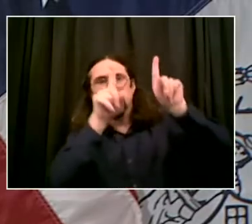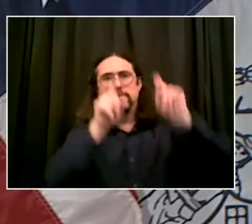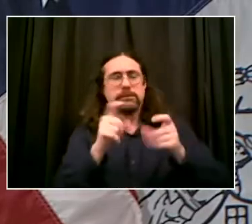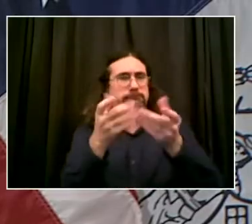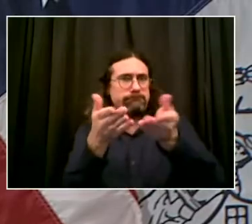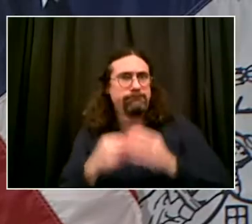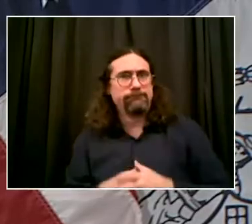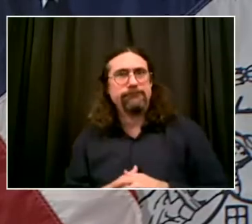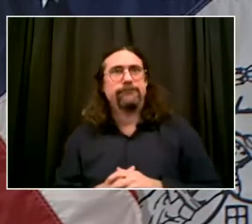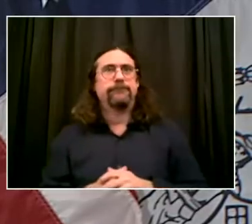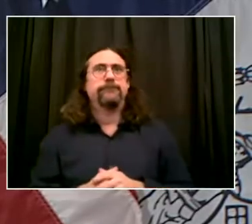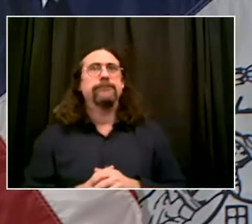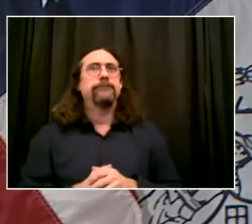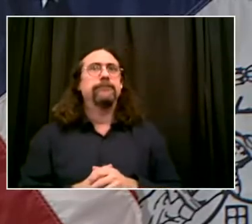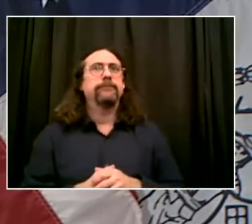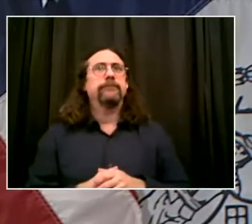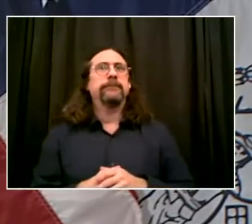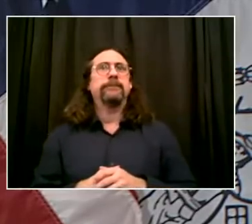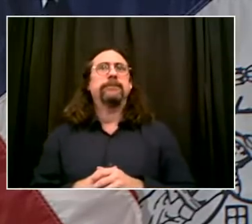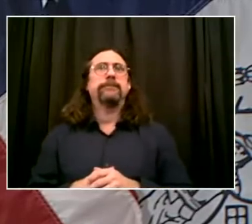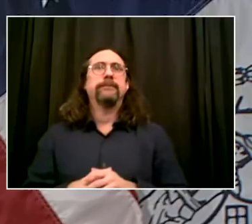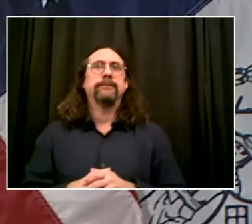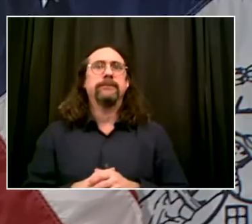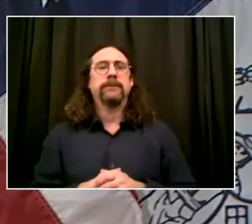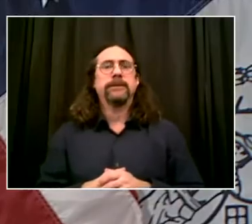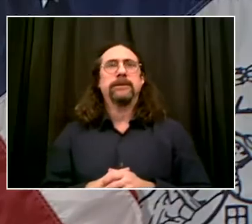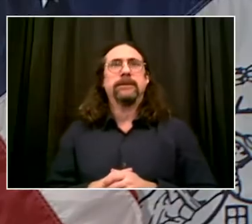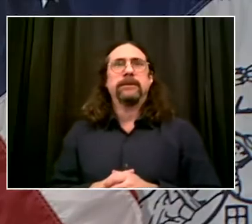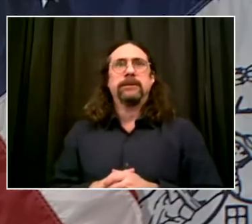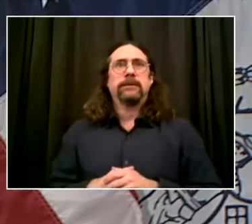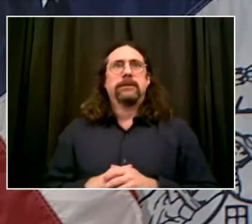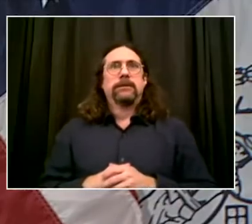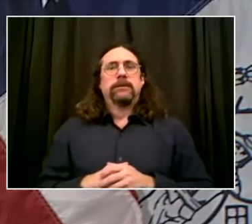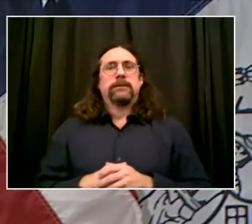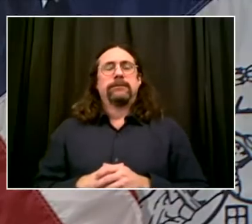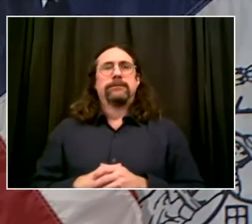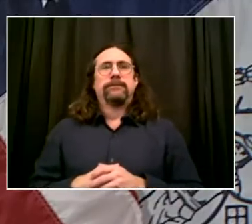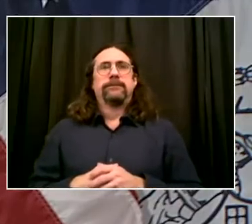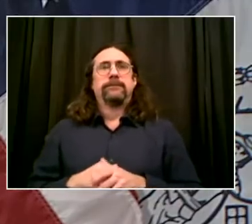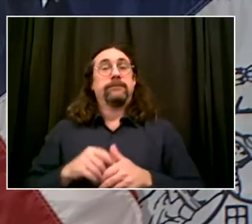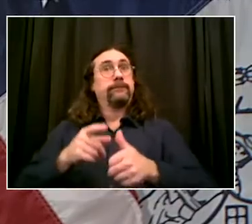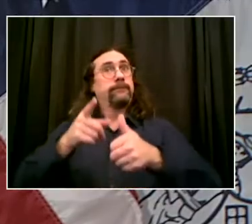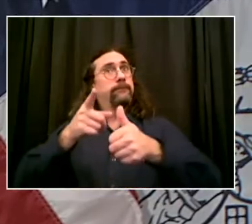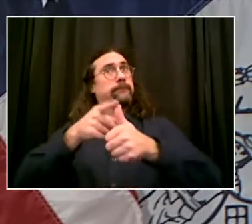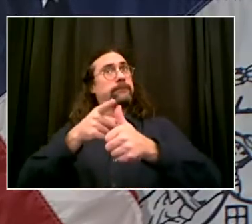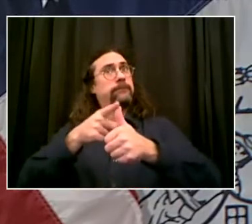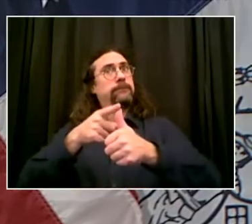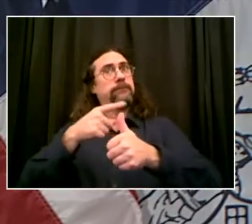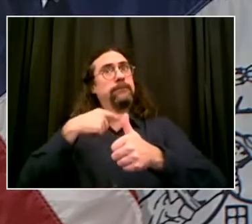PUSH THE IDEA A OF TESTING WE ARE REMINDING PEOPLE I THINK K T IDOES